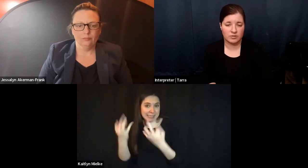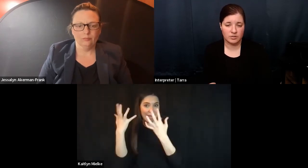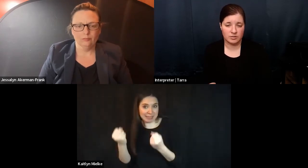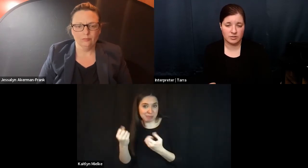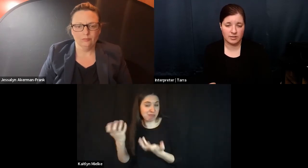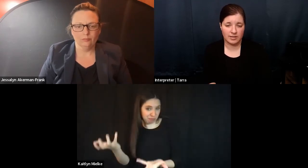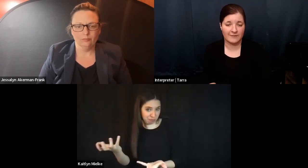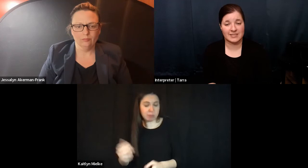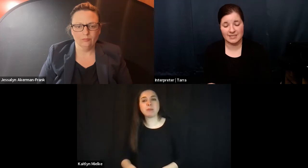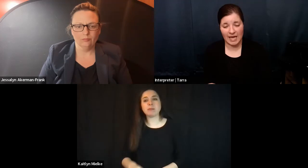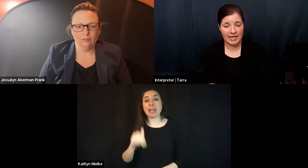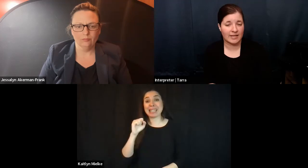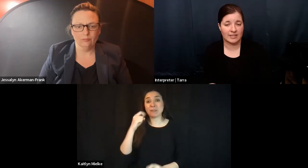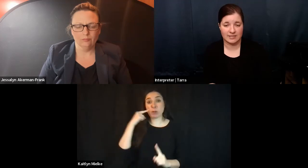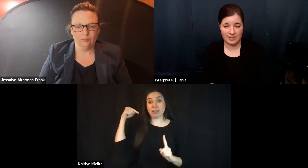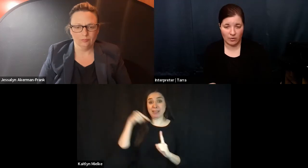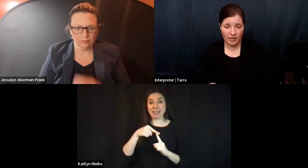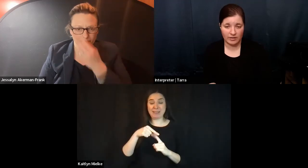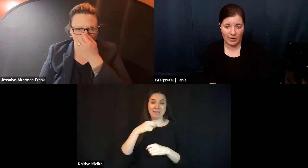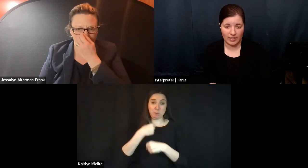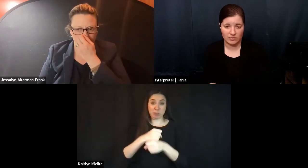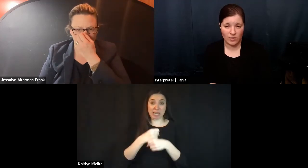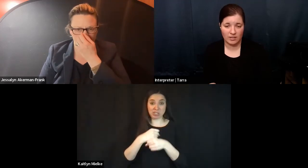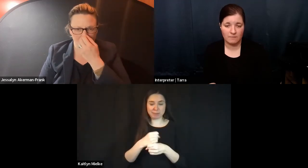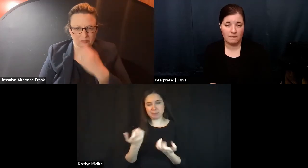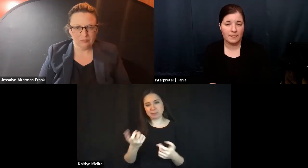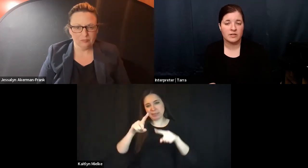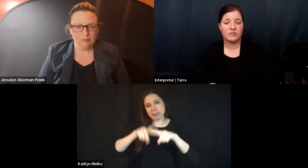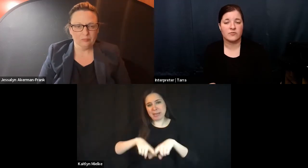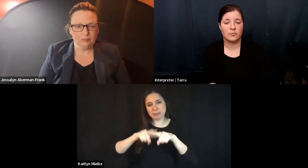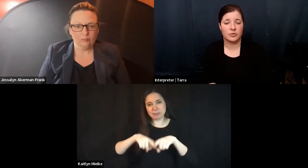Read the captions?